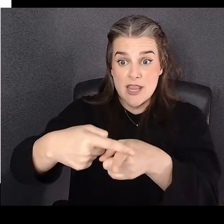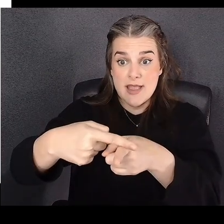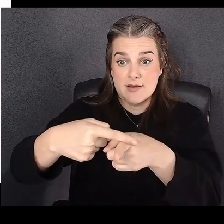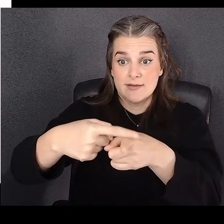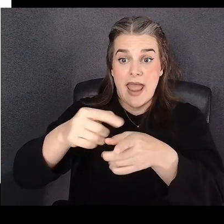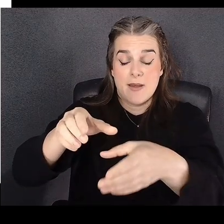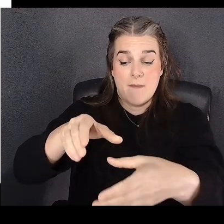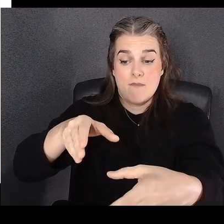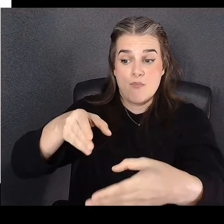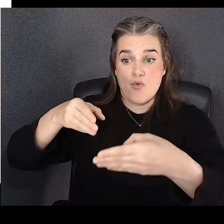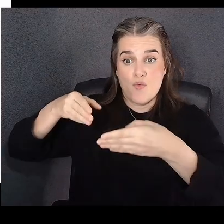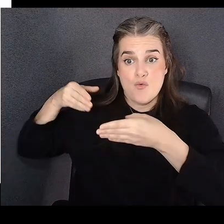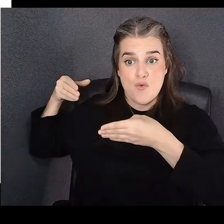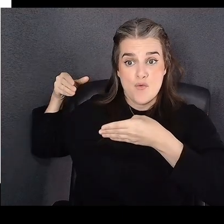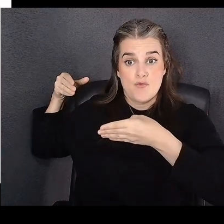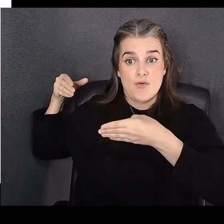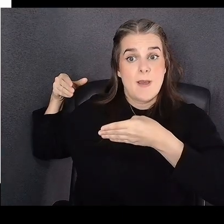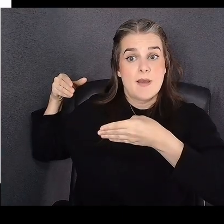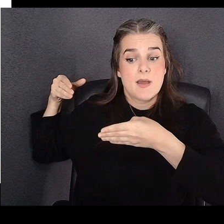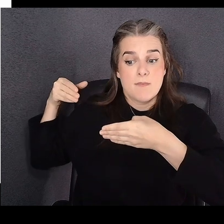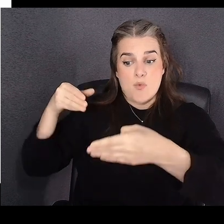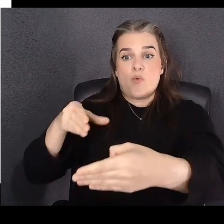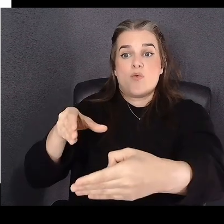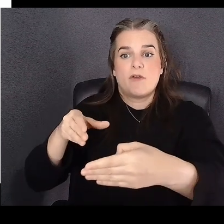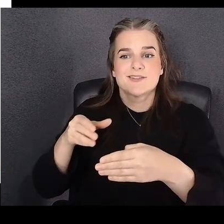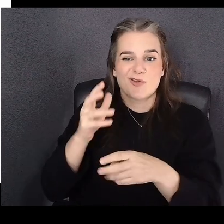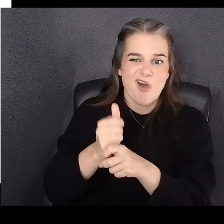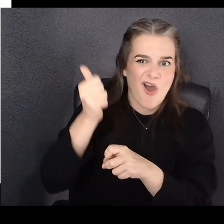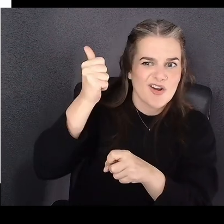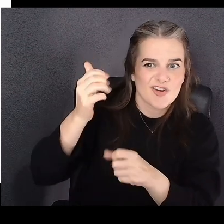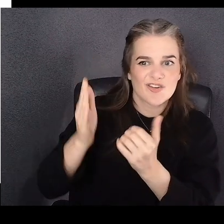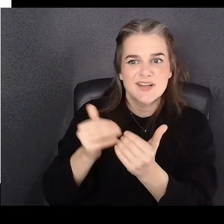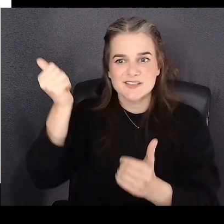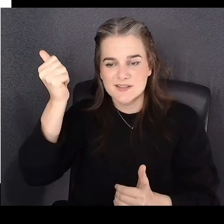really open and excited for. The middle top is ax throwing.